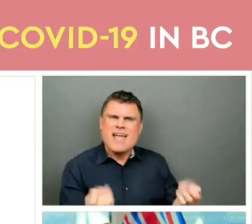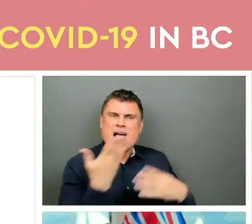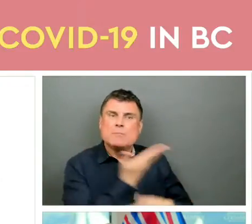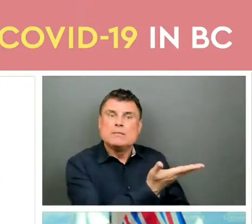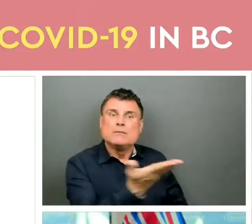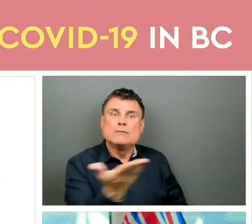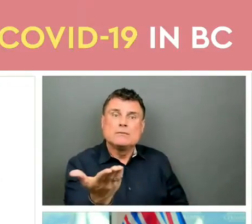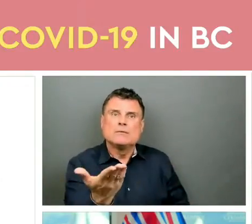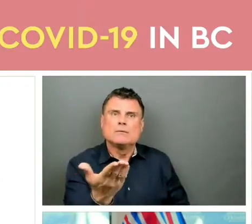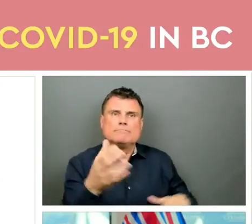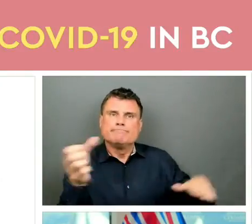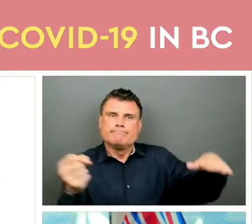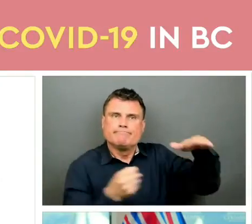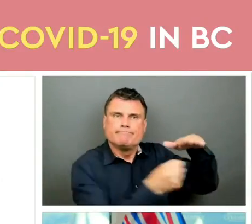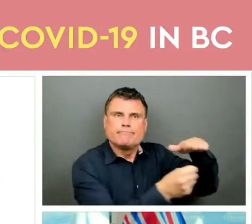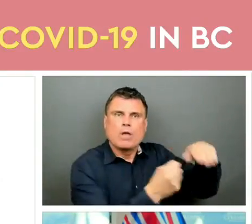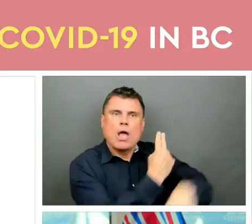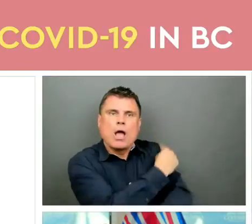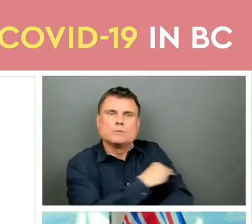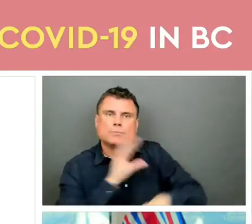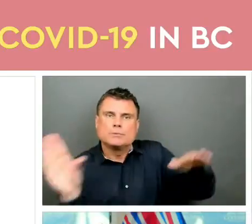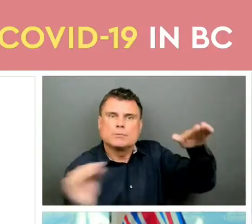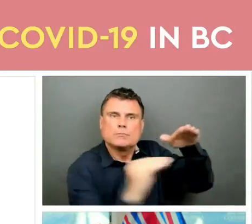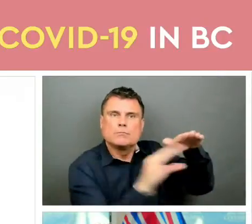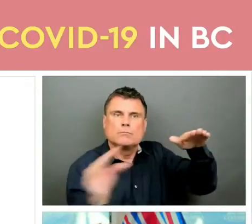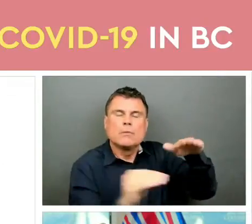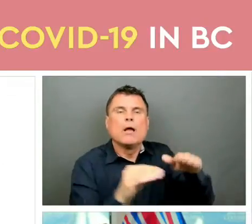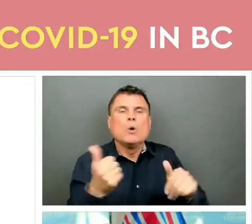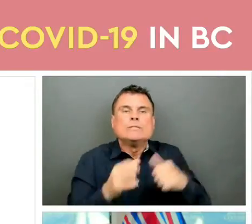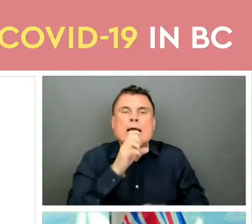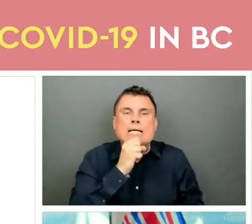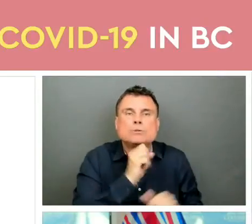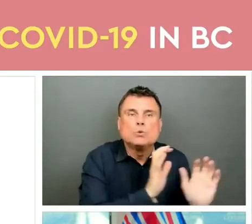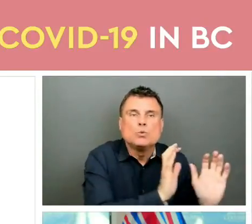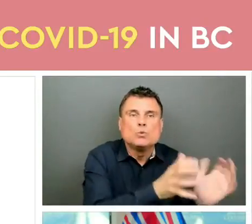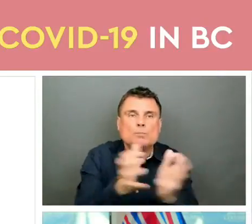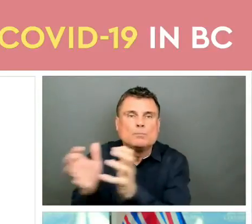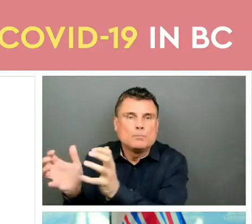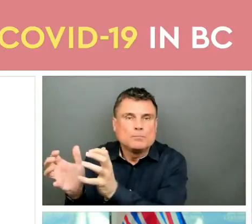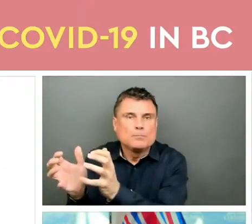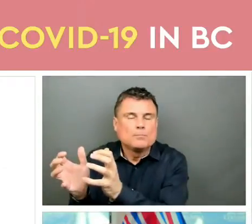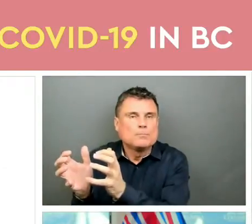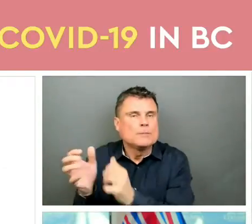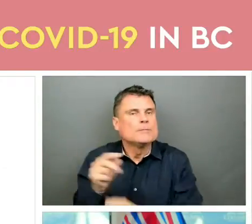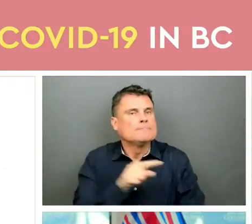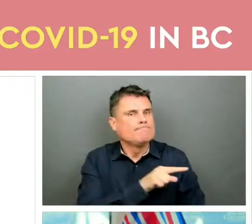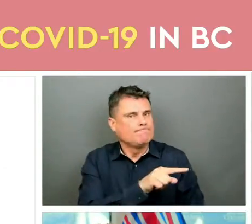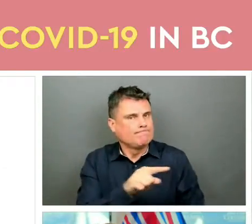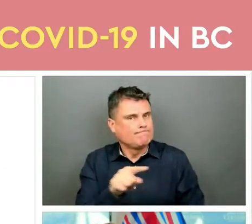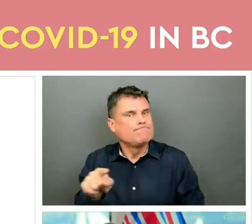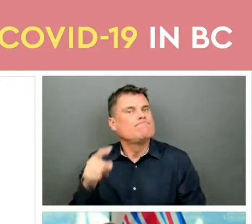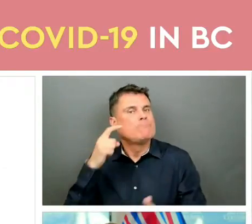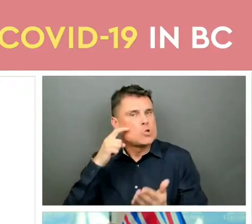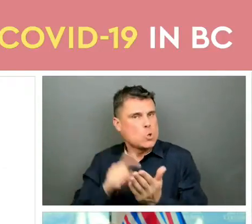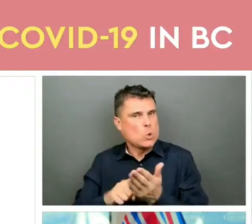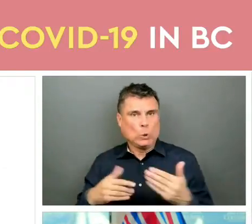the rate of hospitalization by age. We have talked about this, about the fact that we are seeing younger people in higher